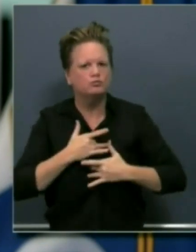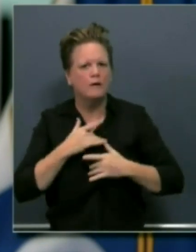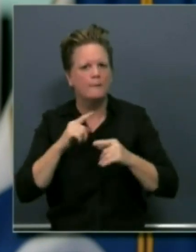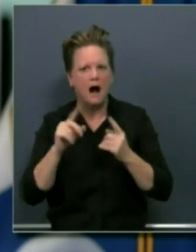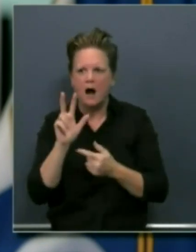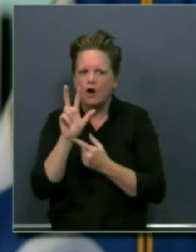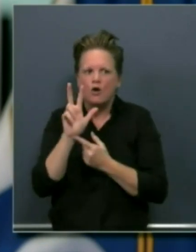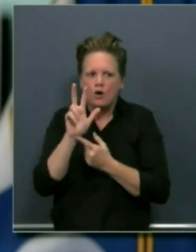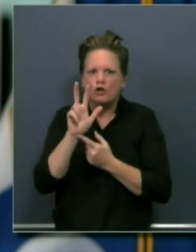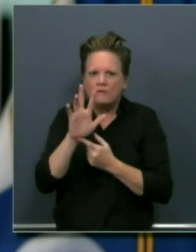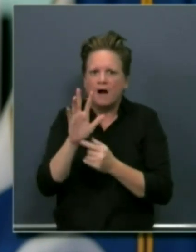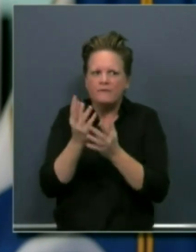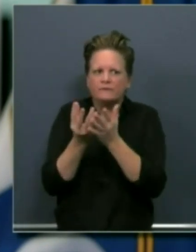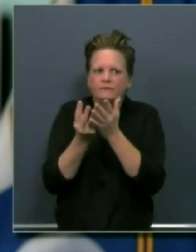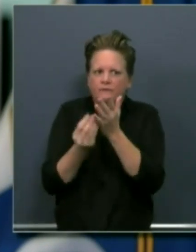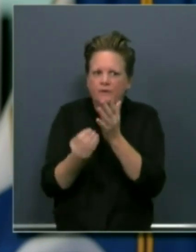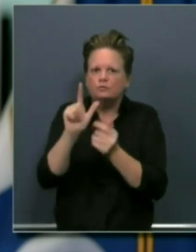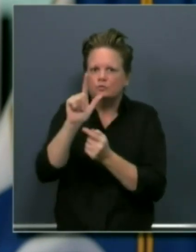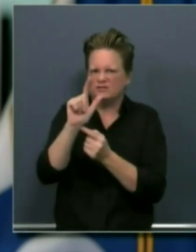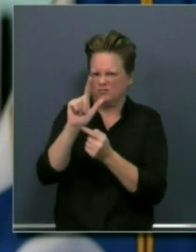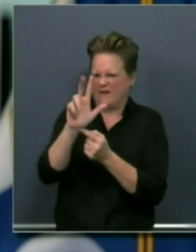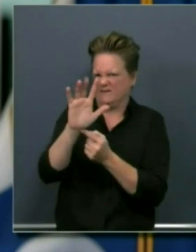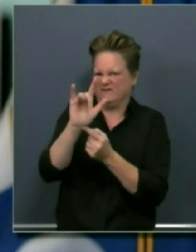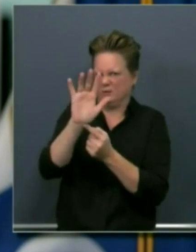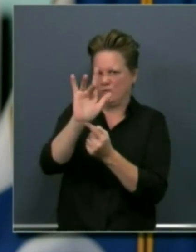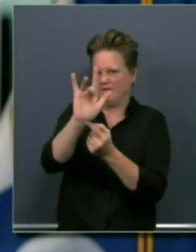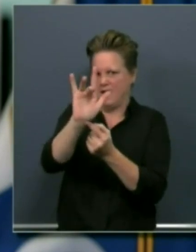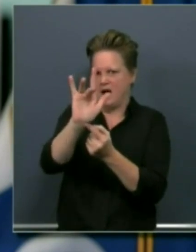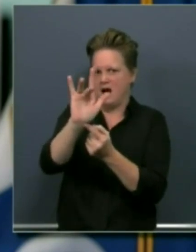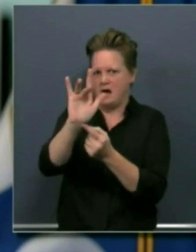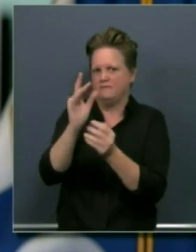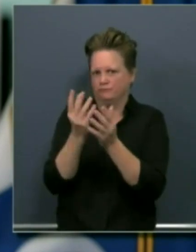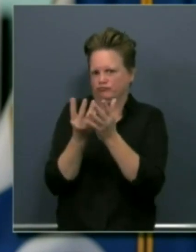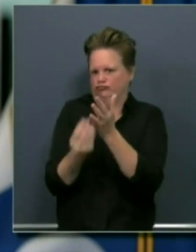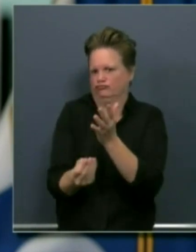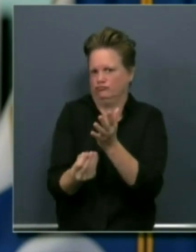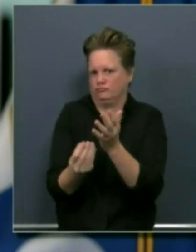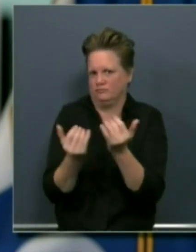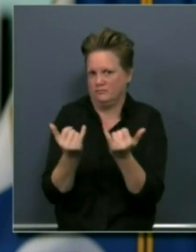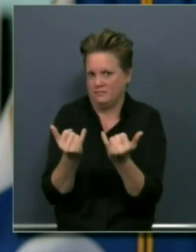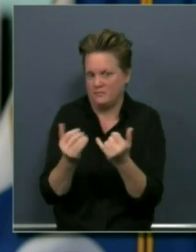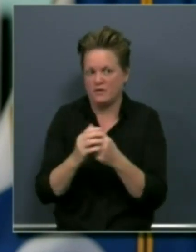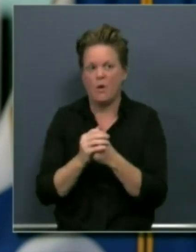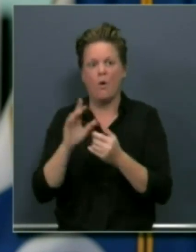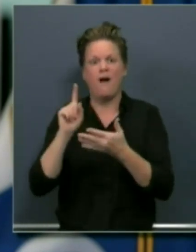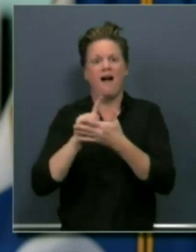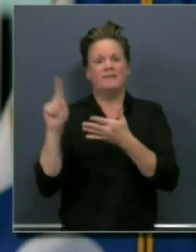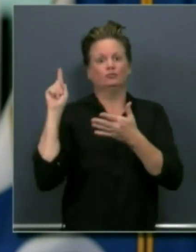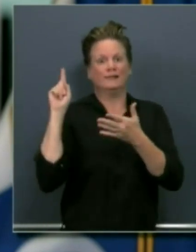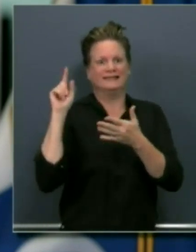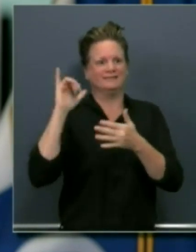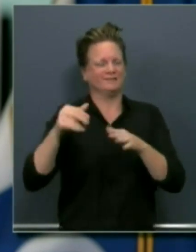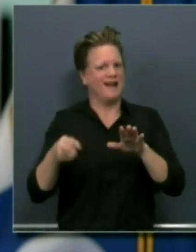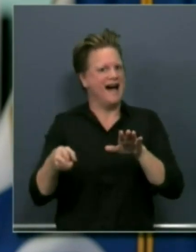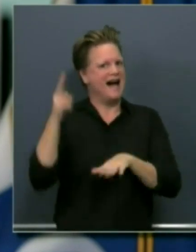NOW THE LAST 25 LIVES LOST FAMILIES TORN ASUNDER OF THE 25 BEST TO BEGIN THIS WEEK FAR